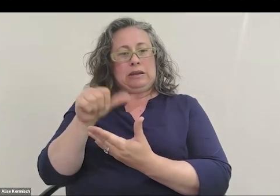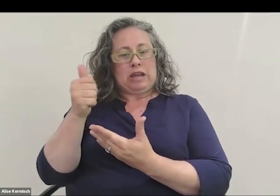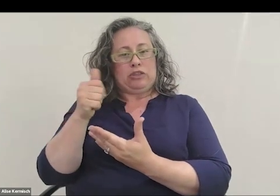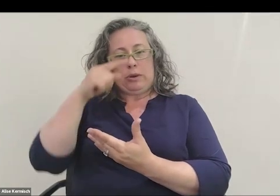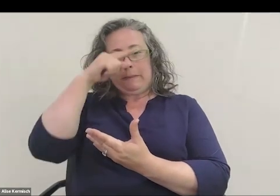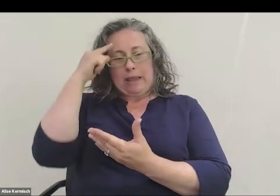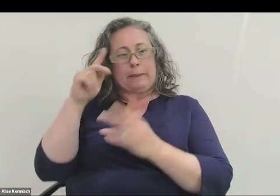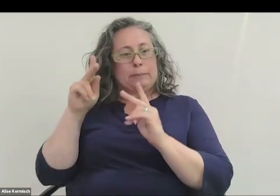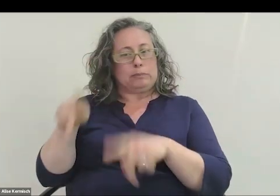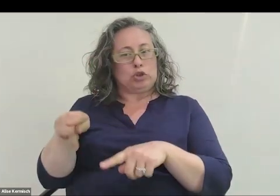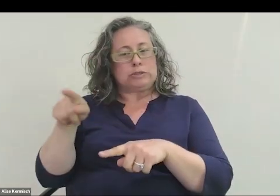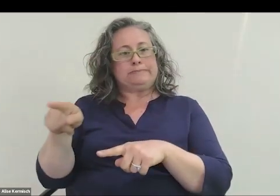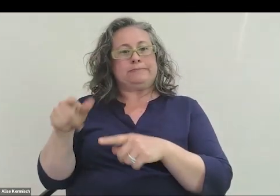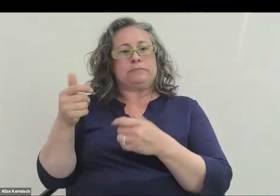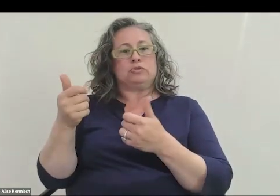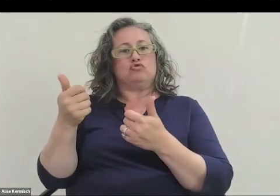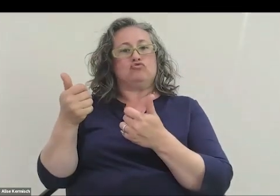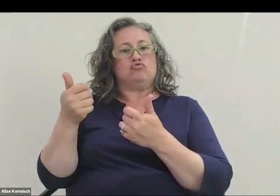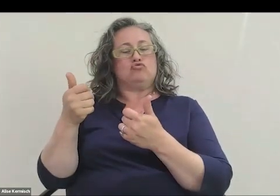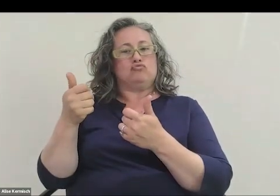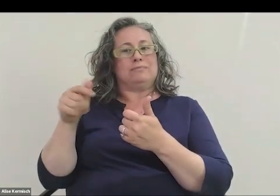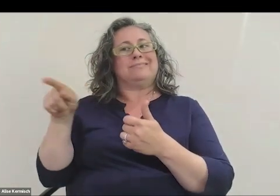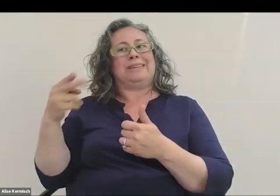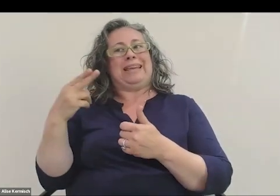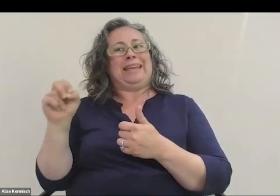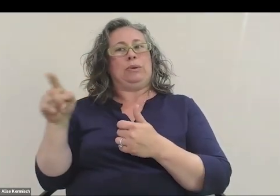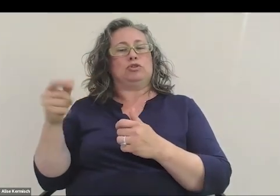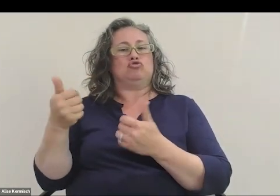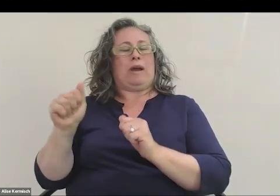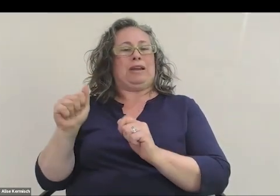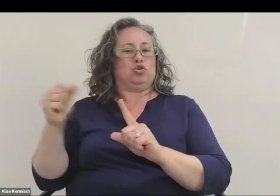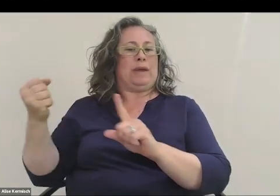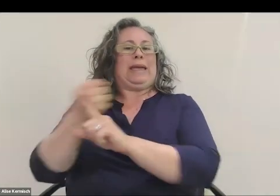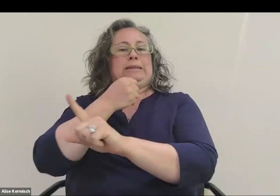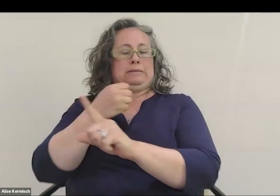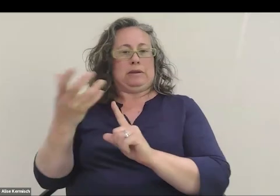who he was trying to hit, trying to capture and bring back into slavery.